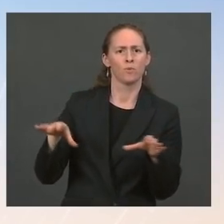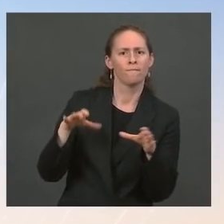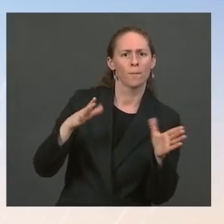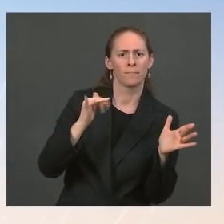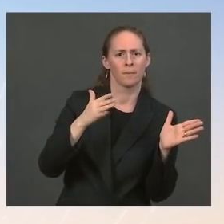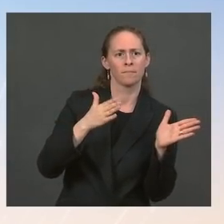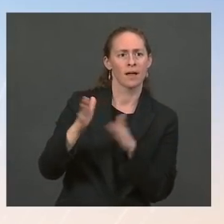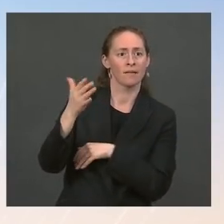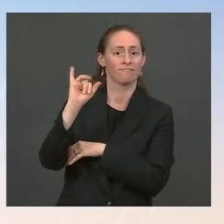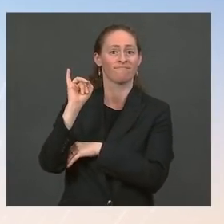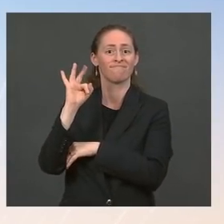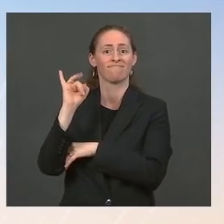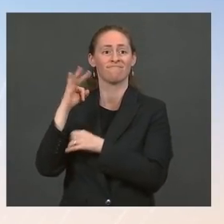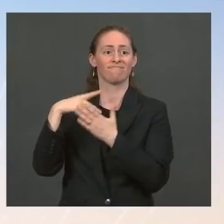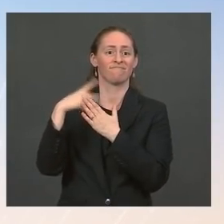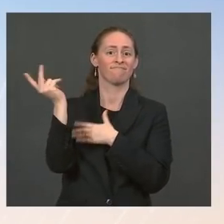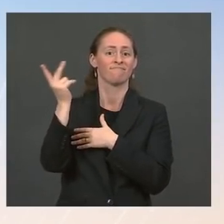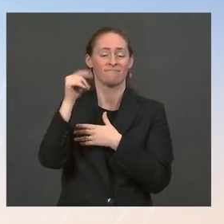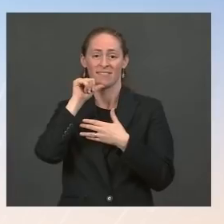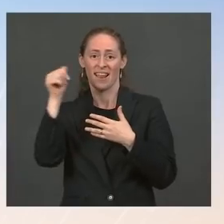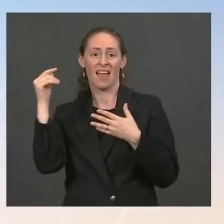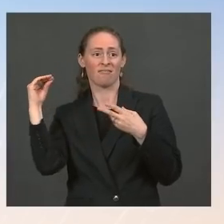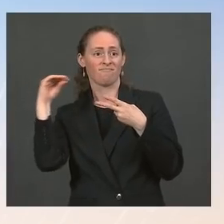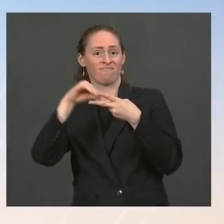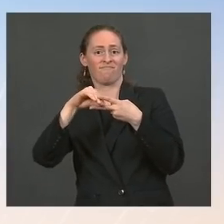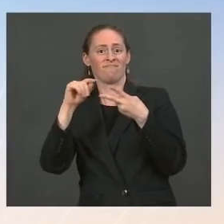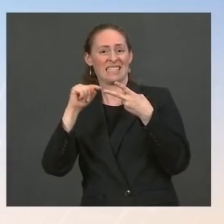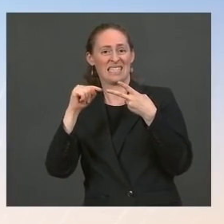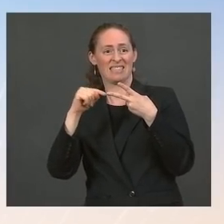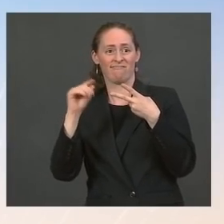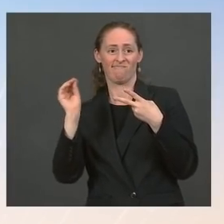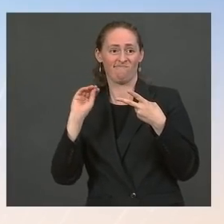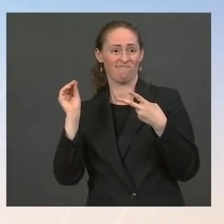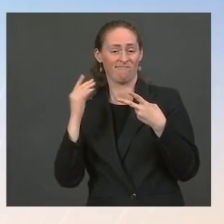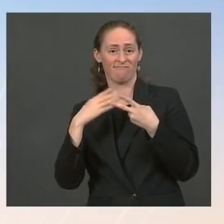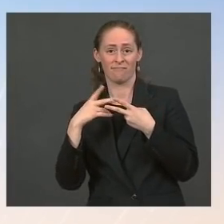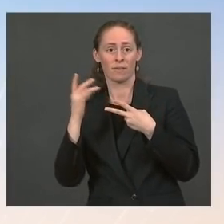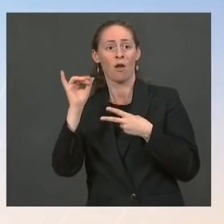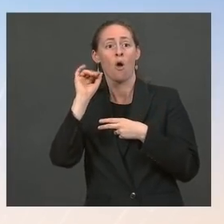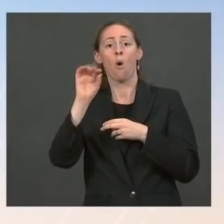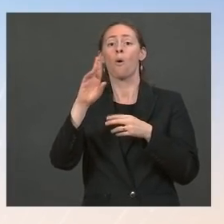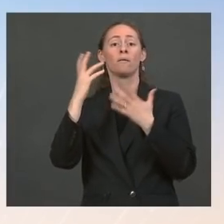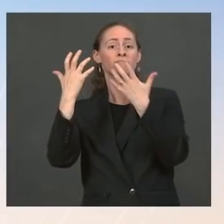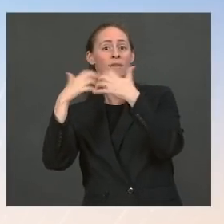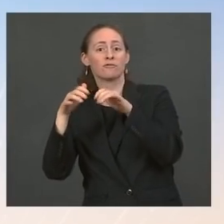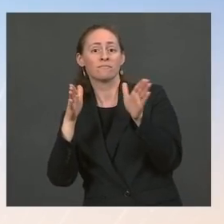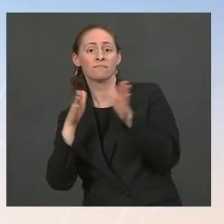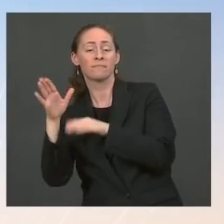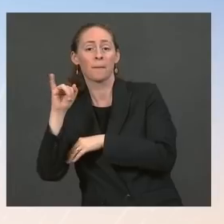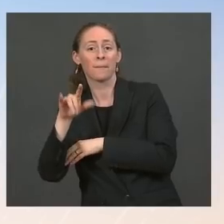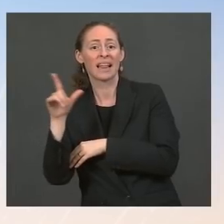in the Build Back Better plan reconciliation bill -- if that is not in there, how can the U.S. meet the climate goals